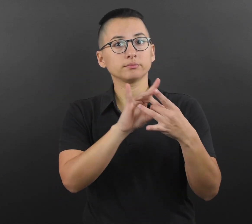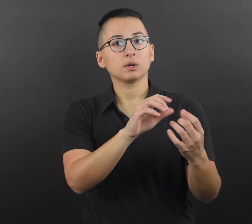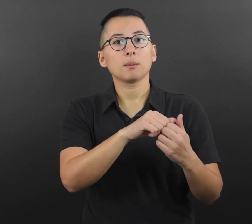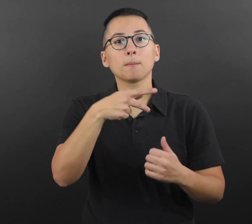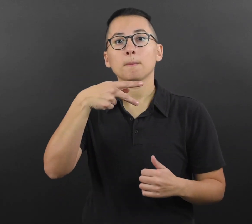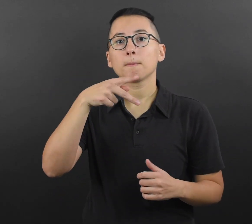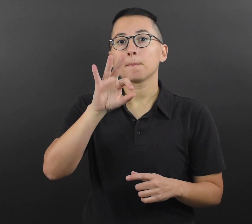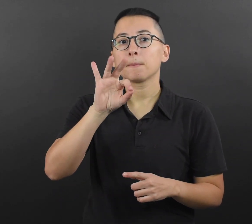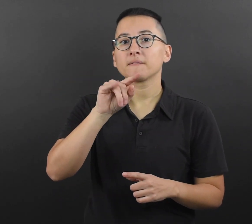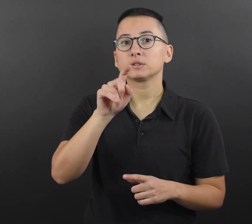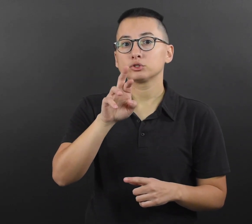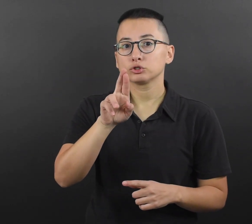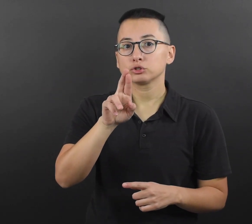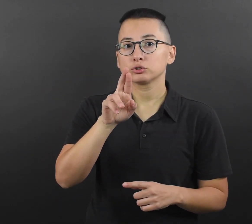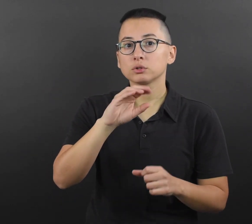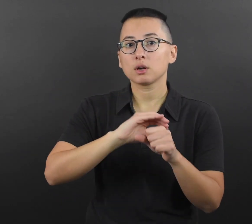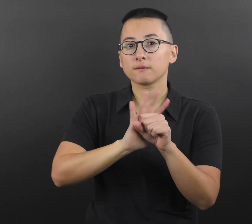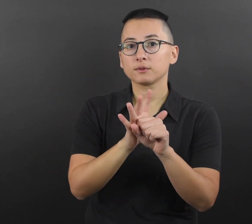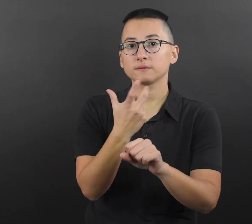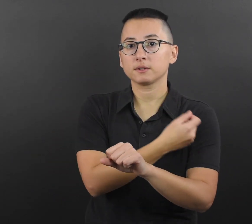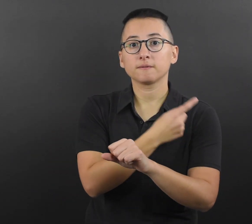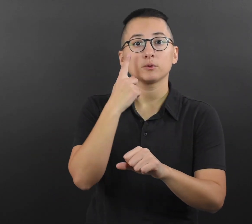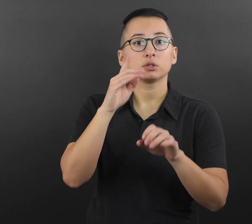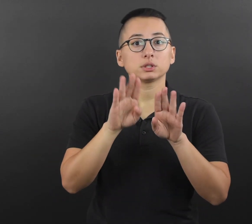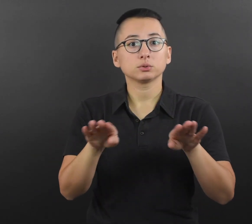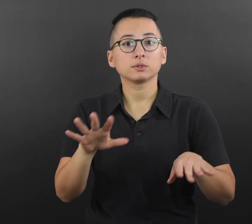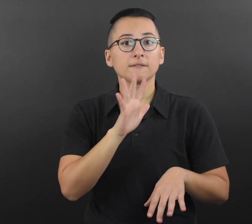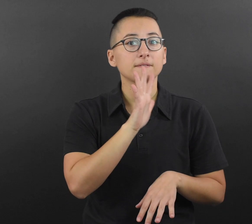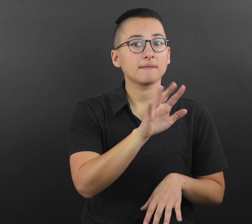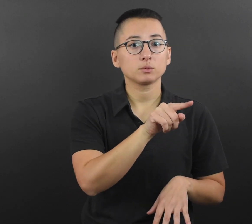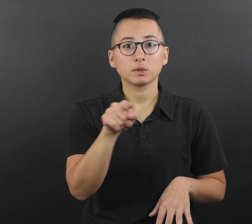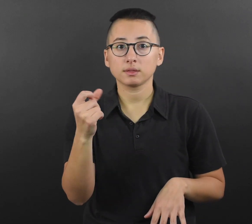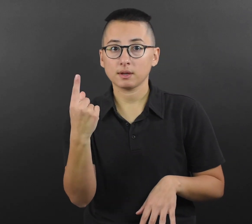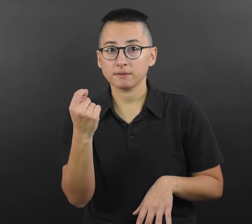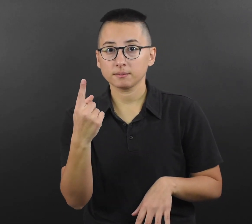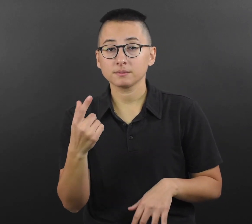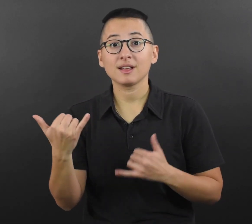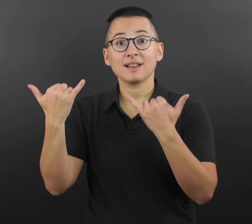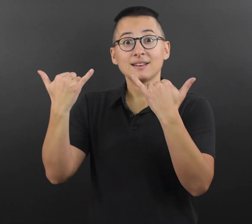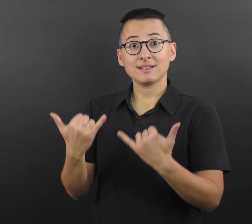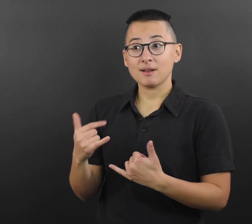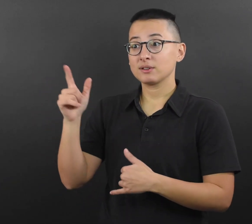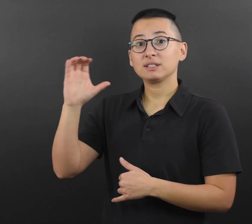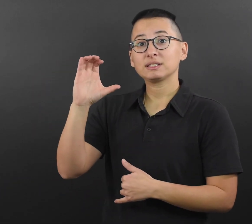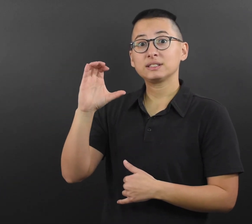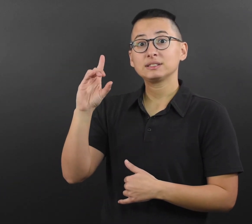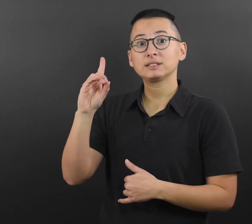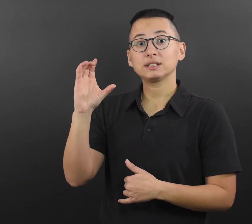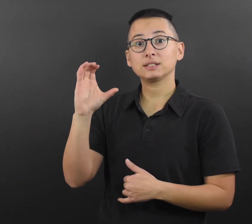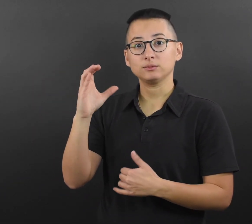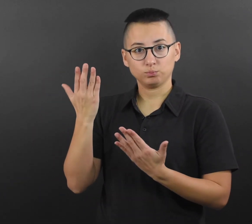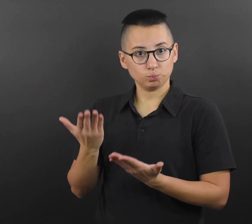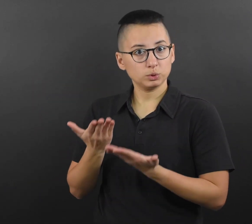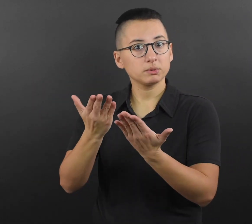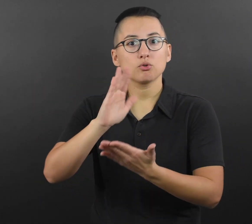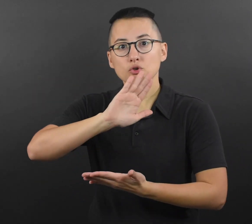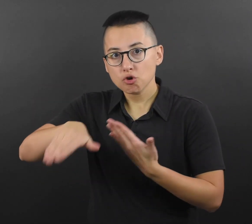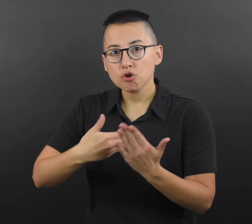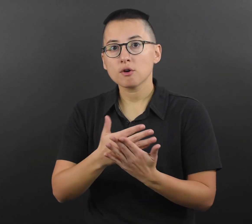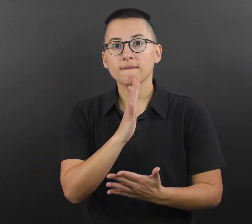vaccine for children ages 5-11 and CDC now recommends that all 5- to 11-year-olds get